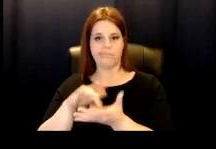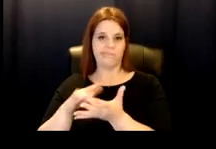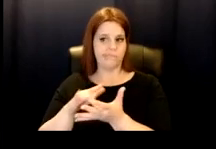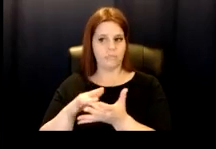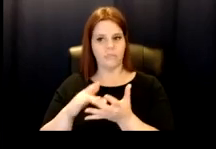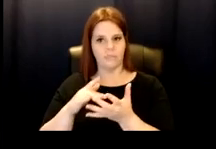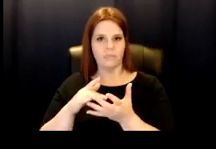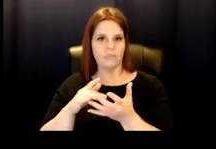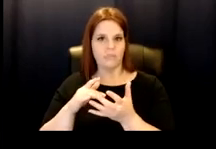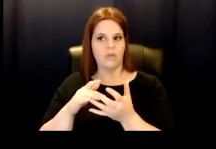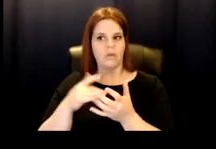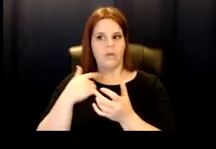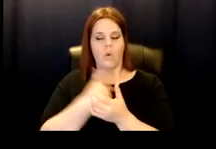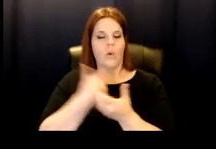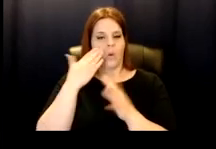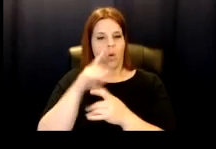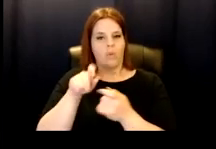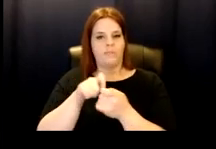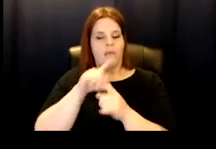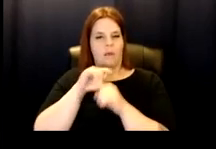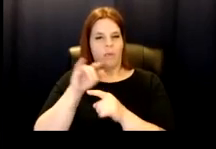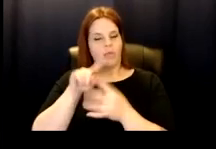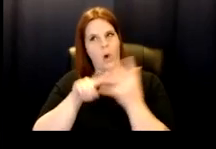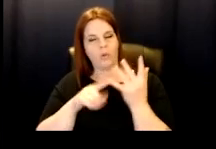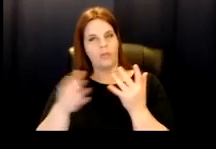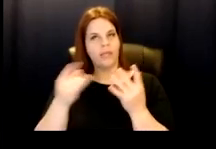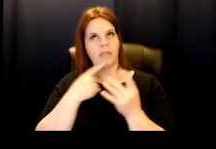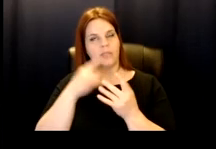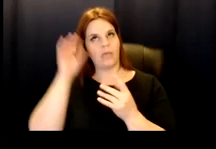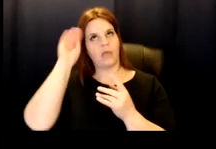We don't know the specific answer but those are things I would say off the top of my head.